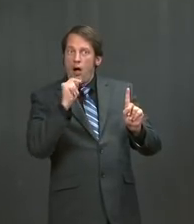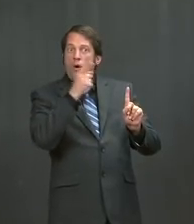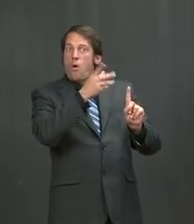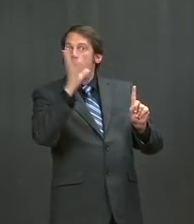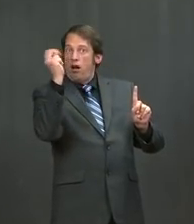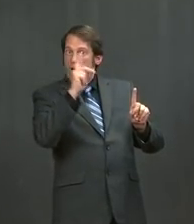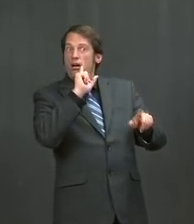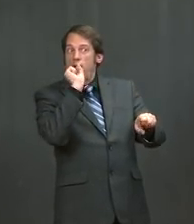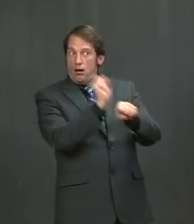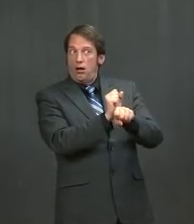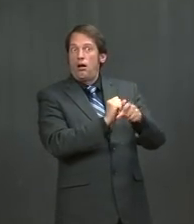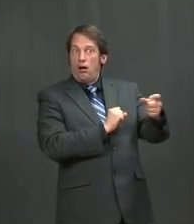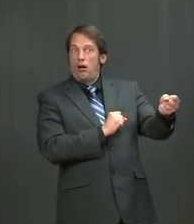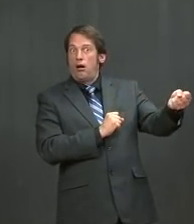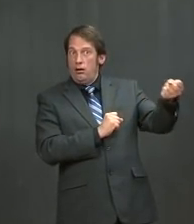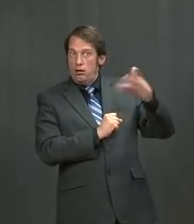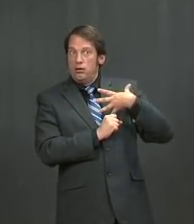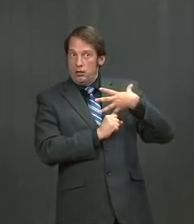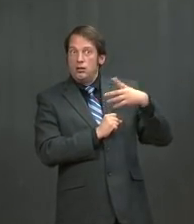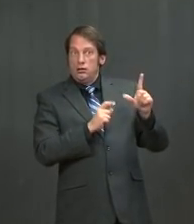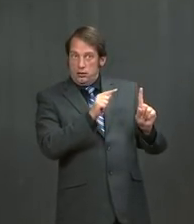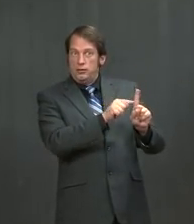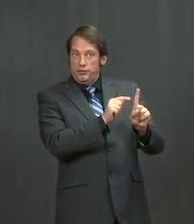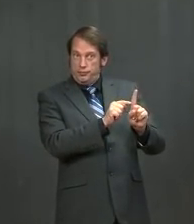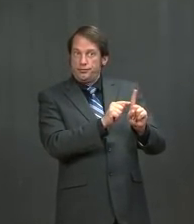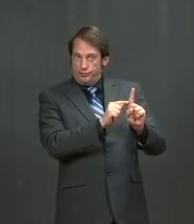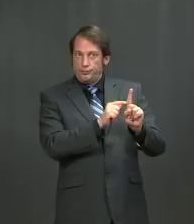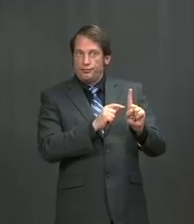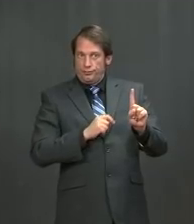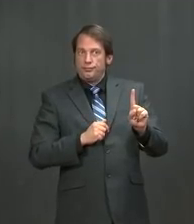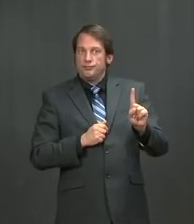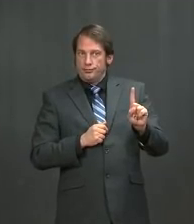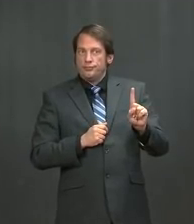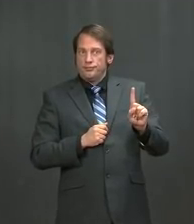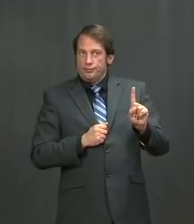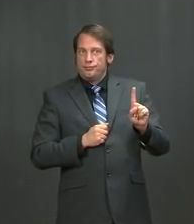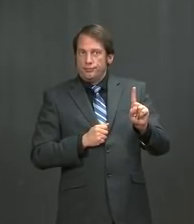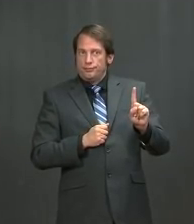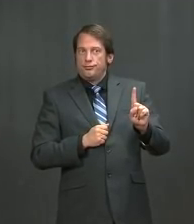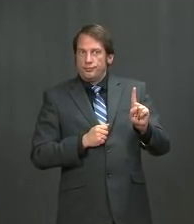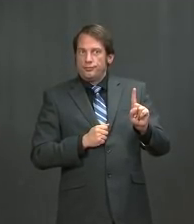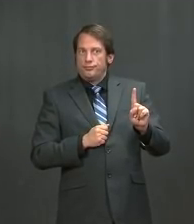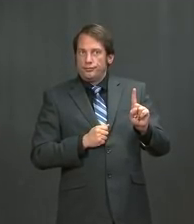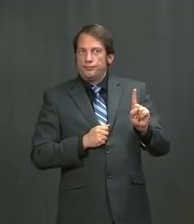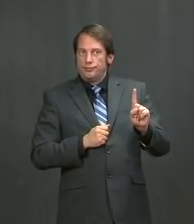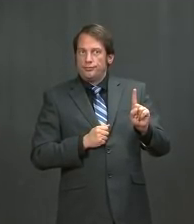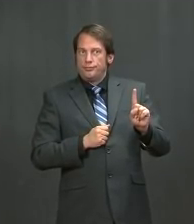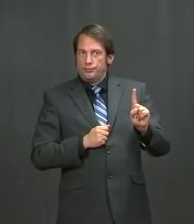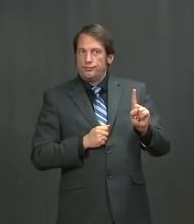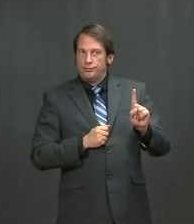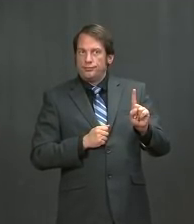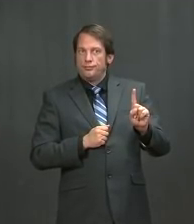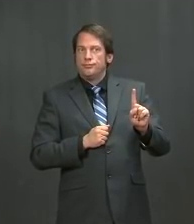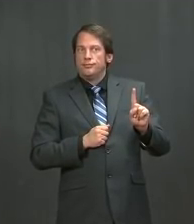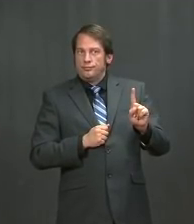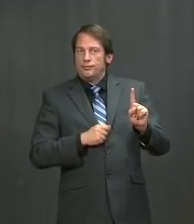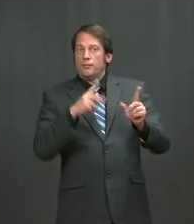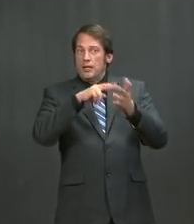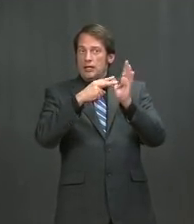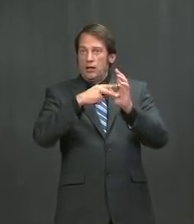some version of what you cited. But those are reflecting of people coming, and they -- we should also be reflecting -- and I hope I'm encouraging people to do this --